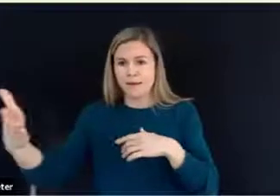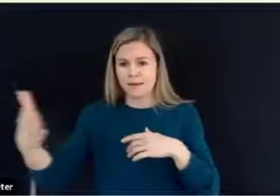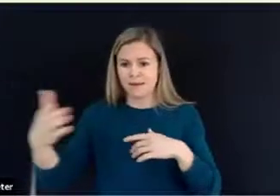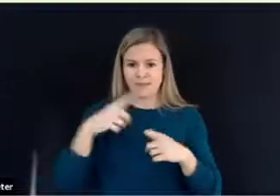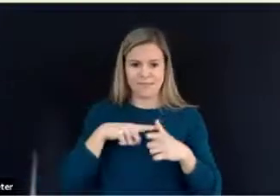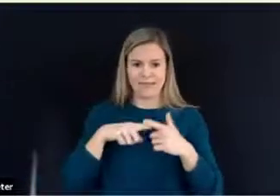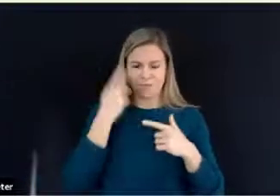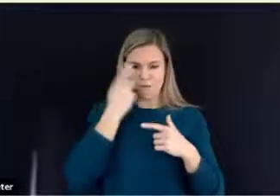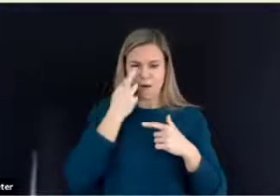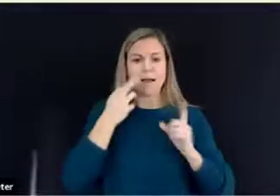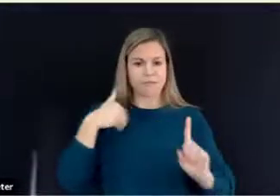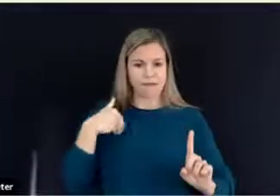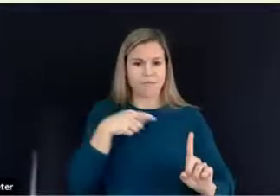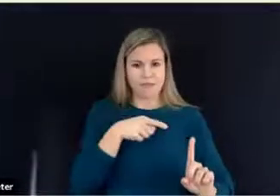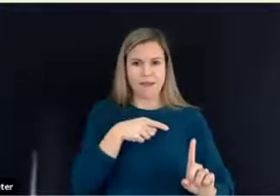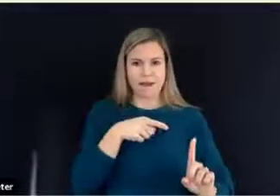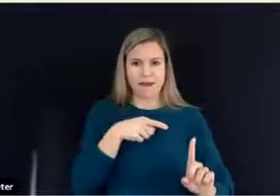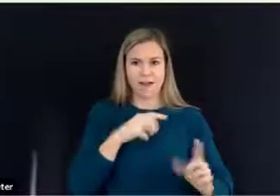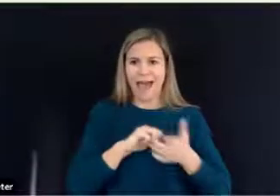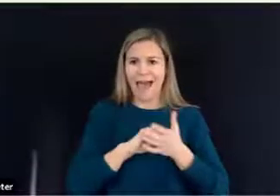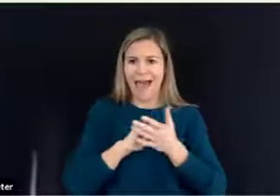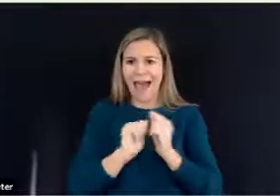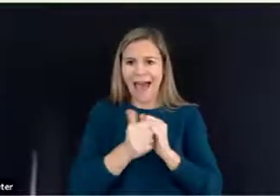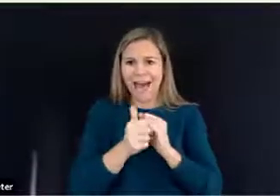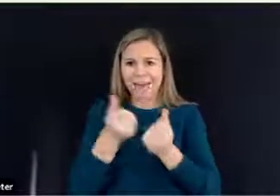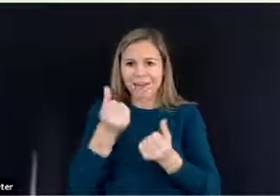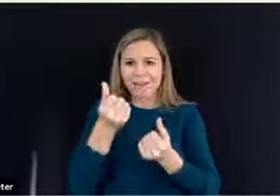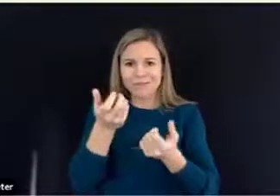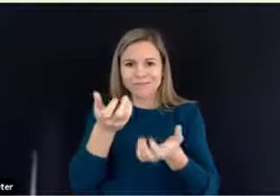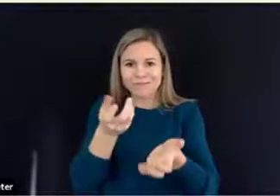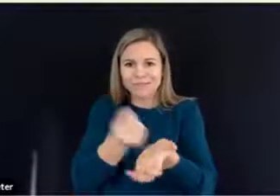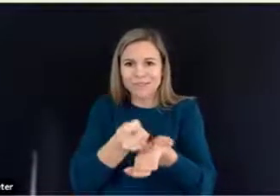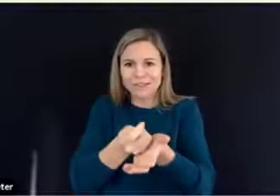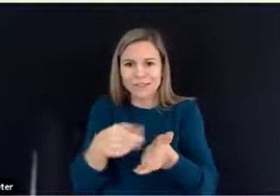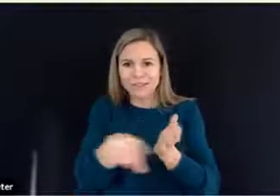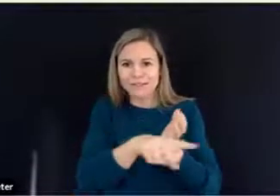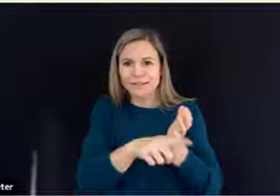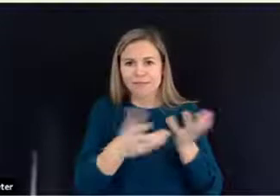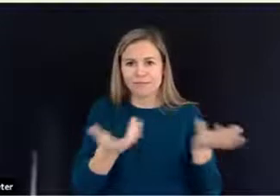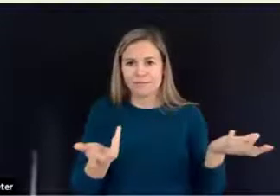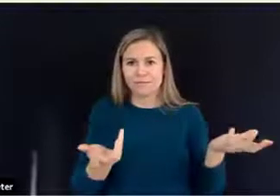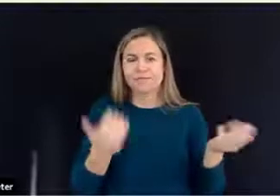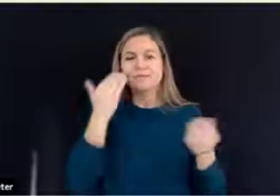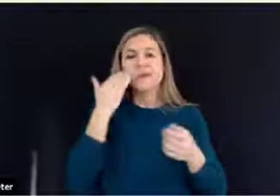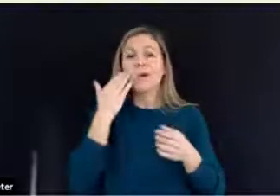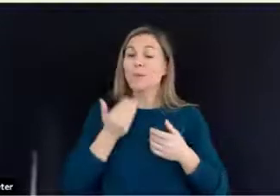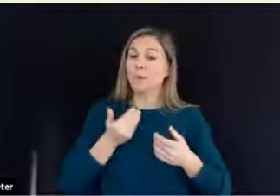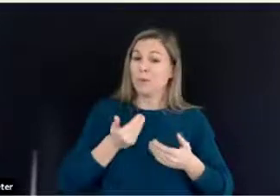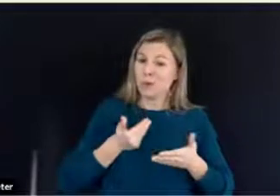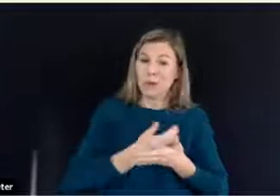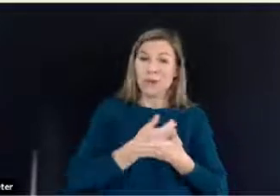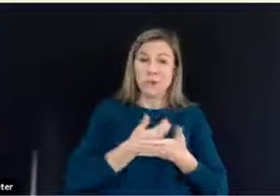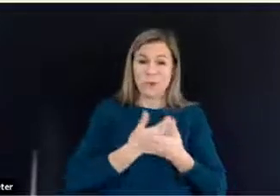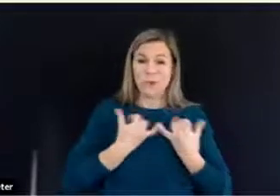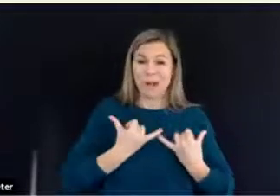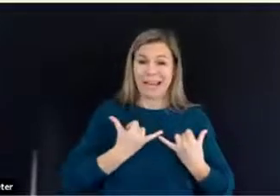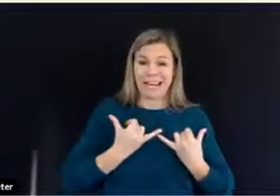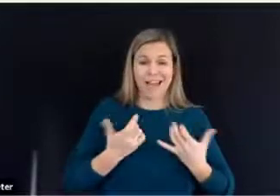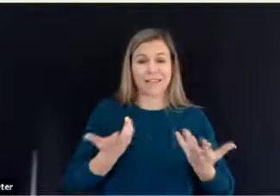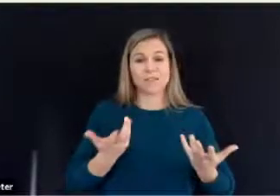that there was the GFPD to help these families. So, this is something that's very new that we really appreciate the opportunity